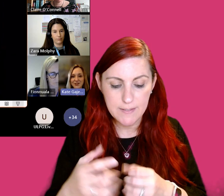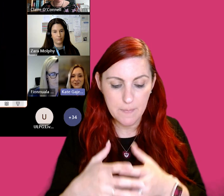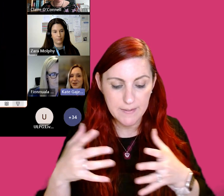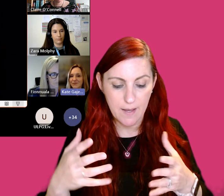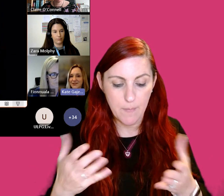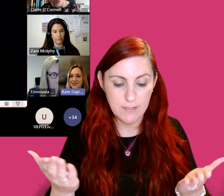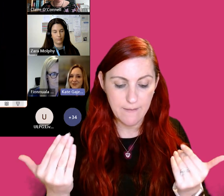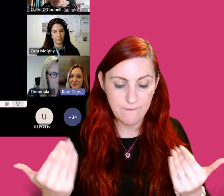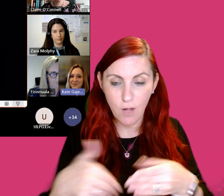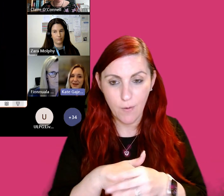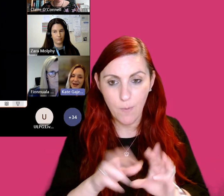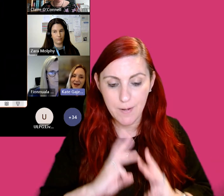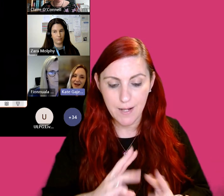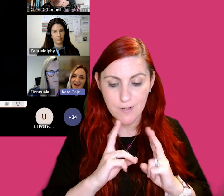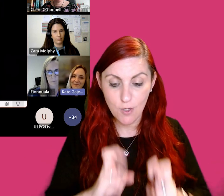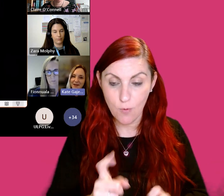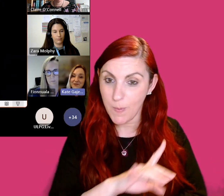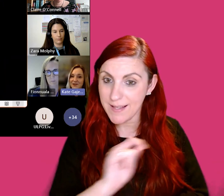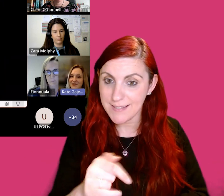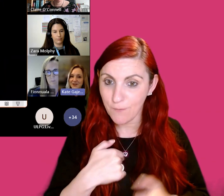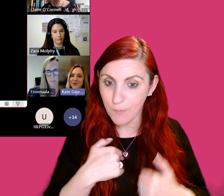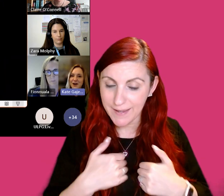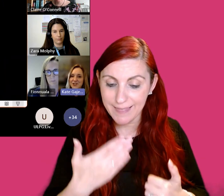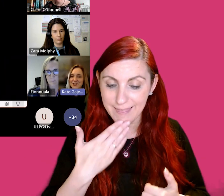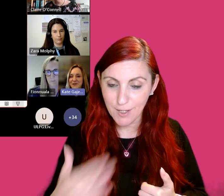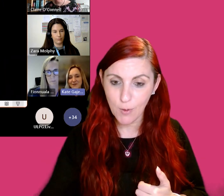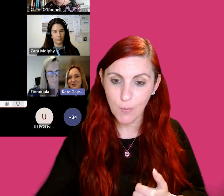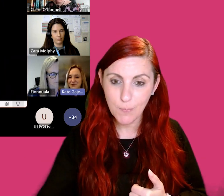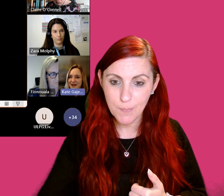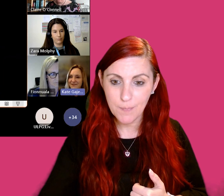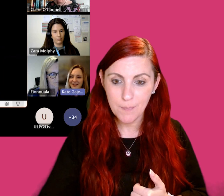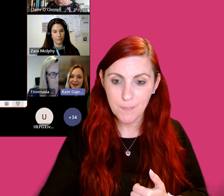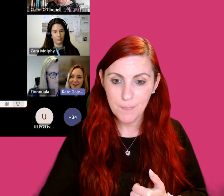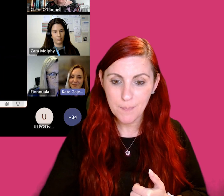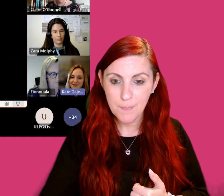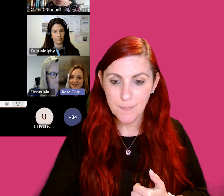research so this is it from me um happy to answer any questions but I'm sure we'll have a common